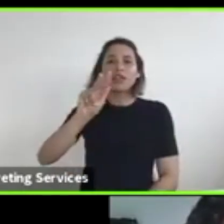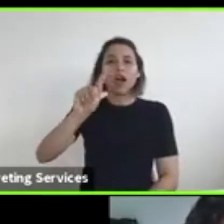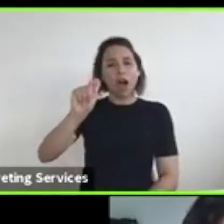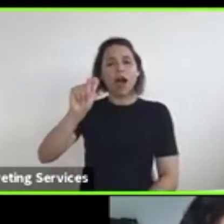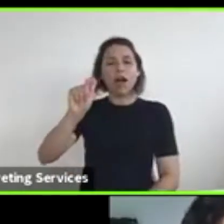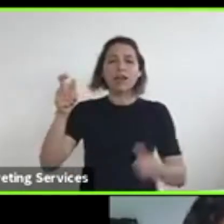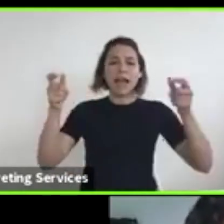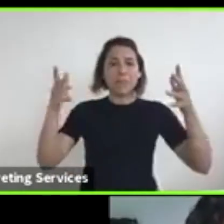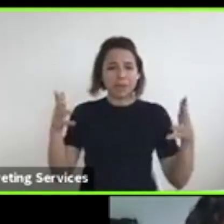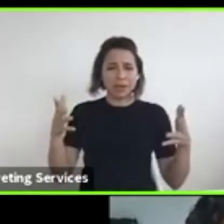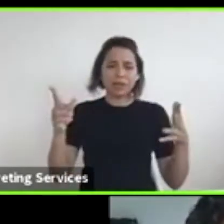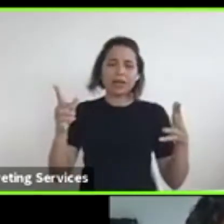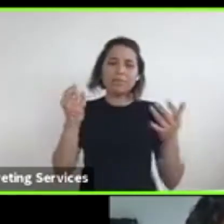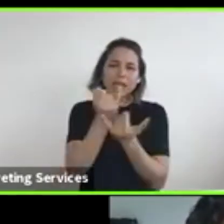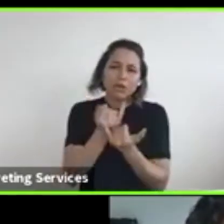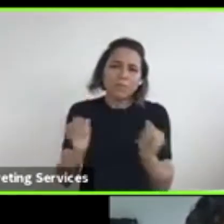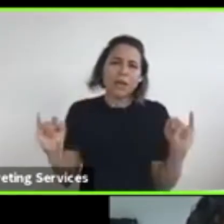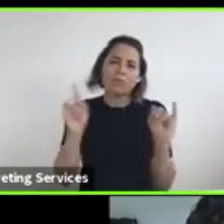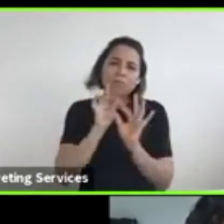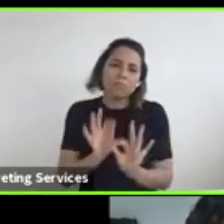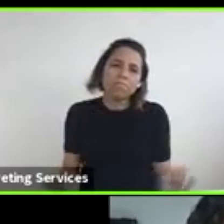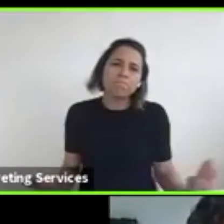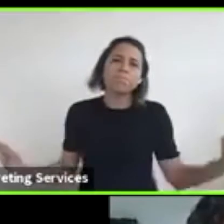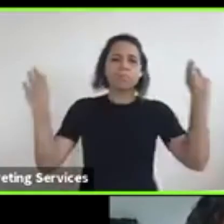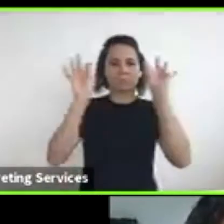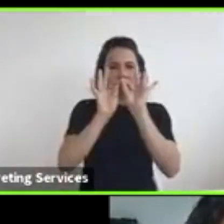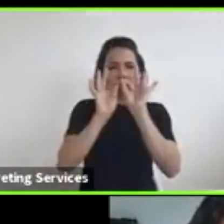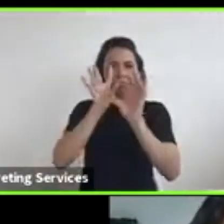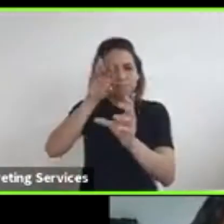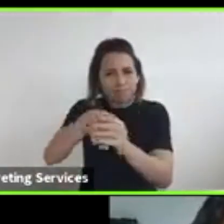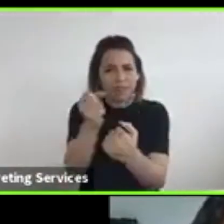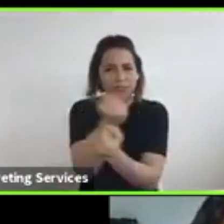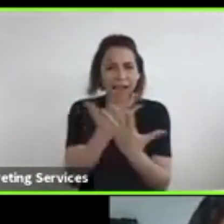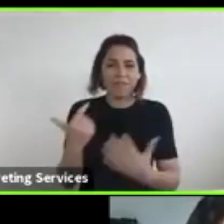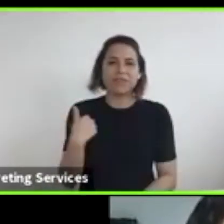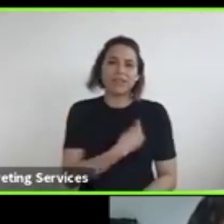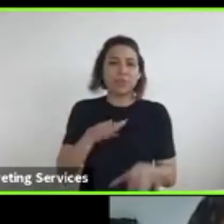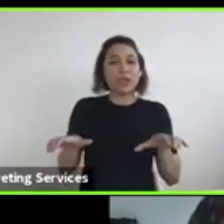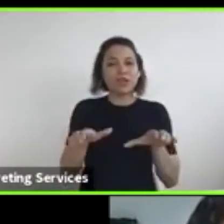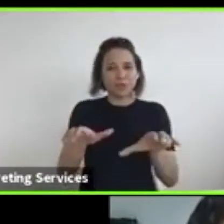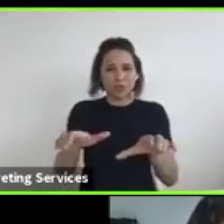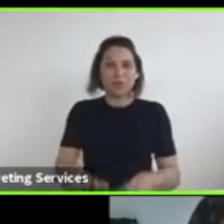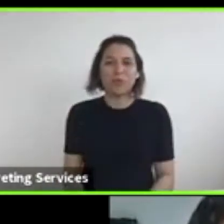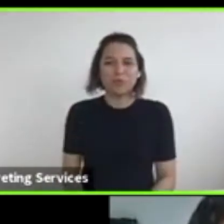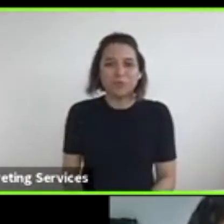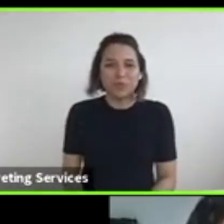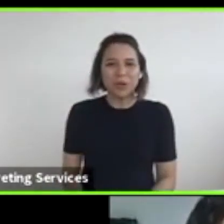INTEGRAL, TO -- EVERYTHING THAT, THAT WE DO. SO I THINK, YOU KNOW, AND THE WORK,